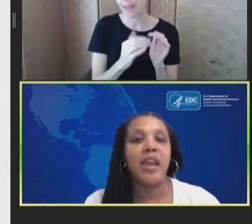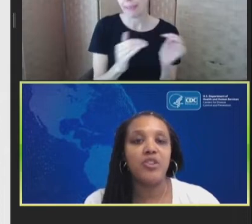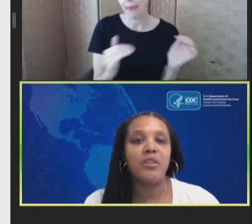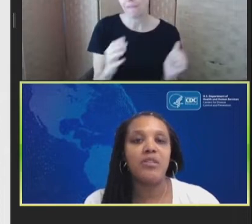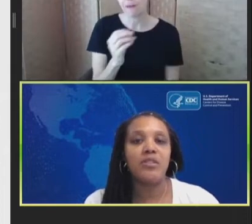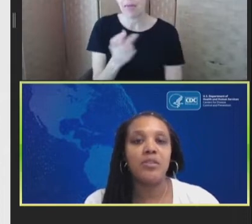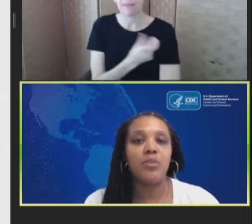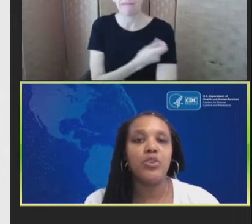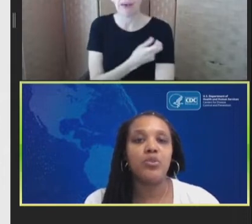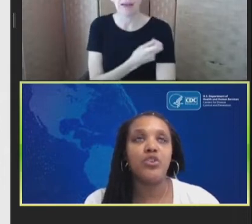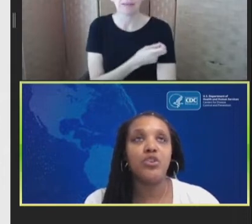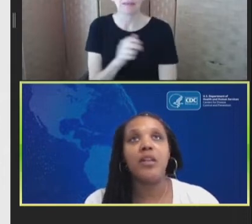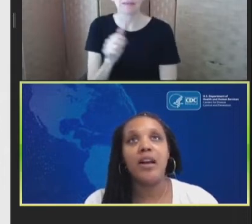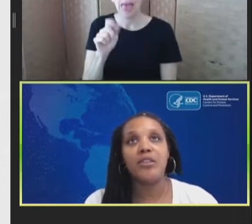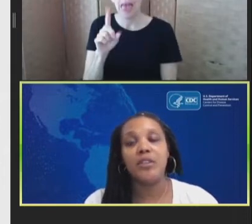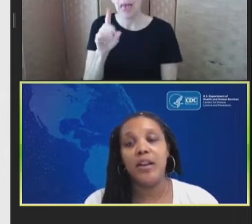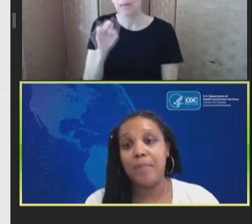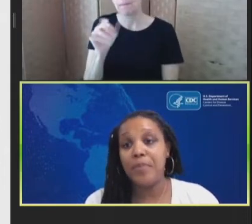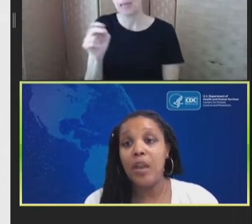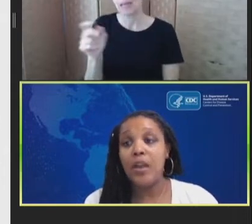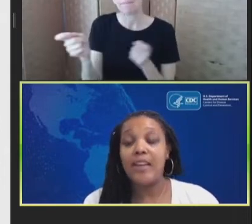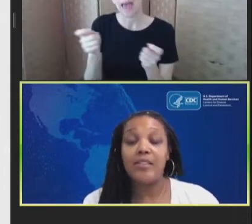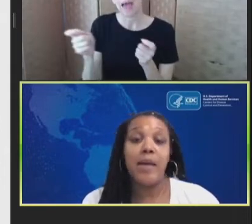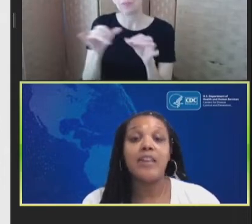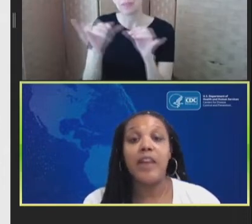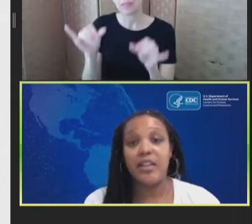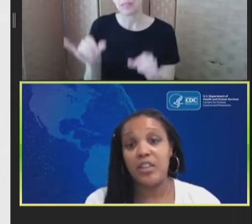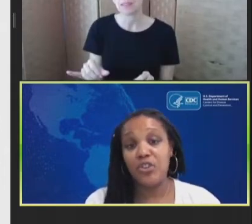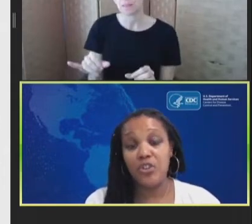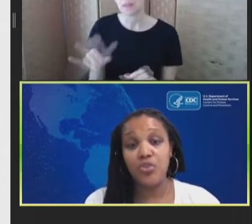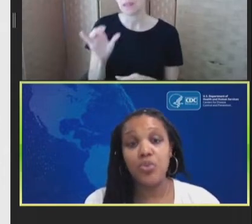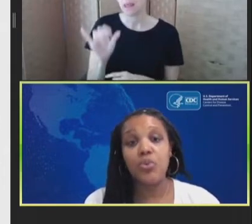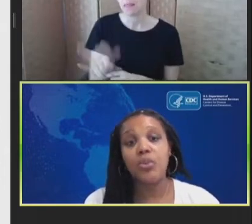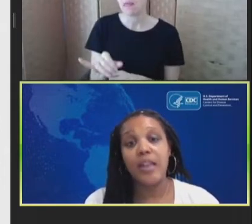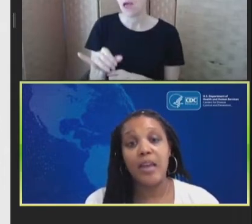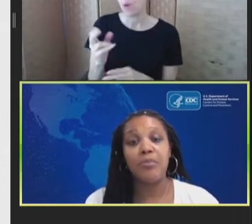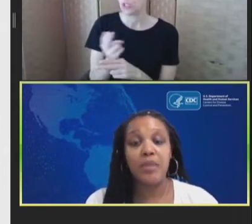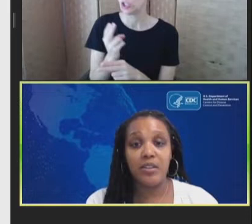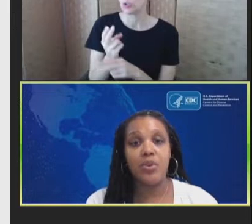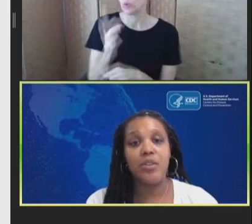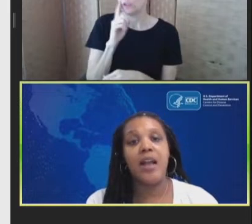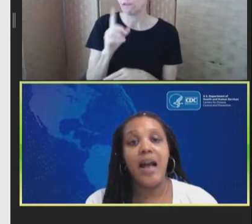management system, which was utilized as a mass vaccination tool and implemented within